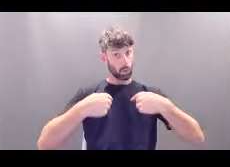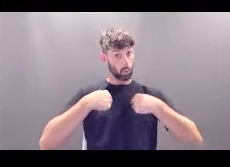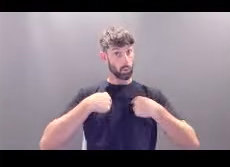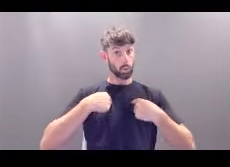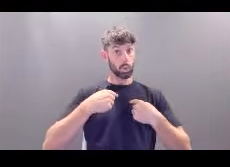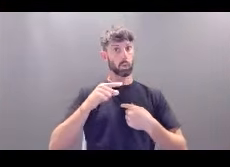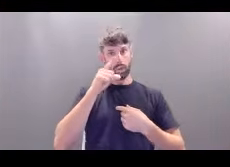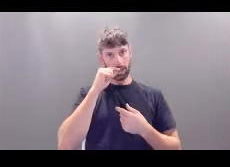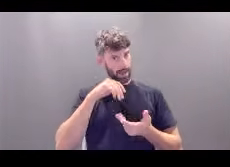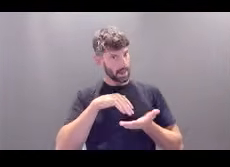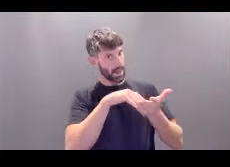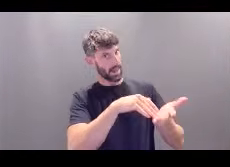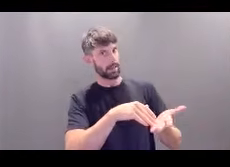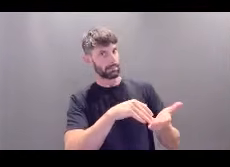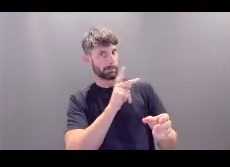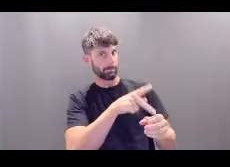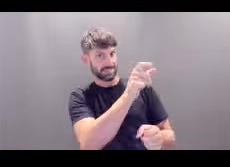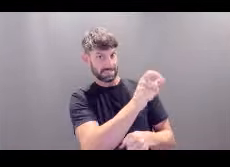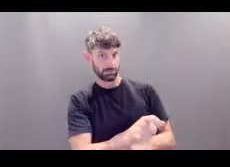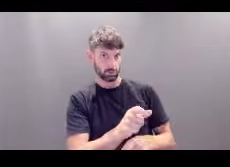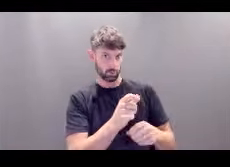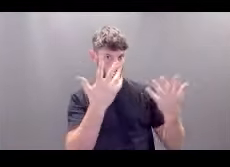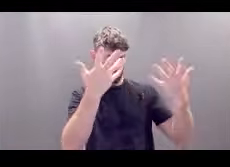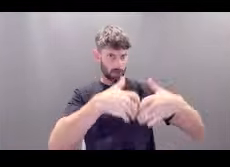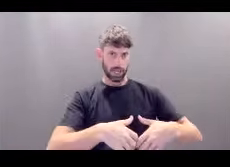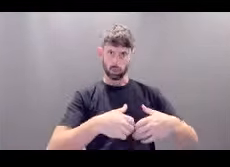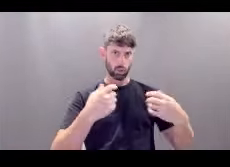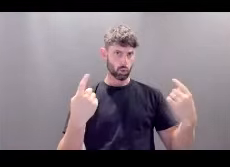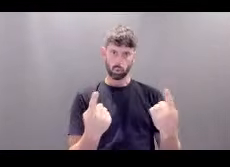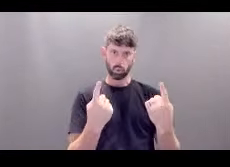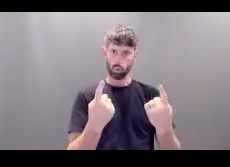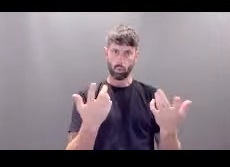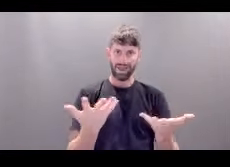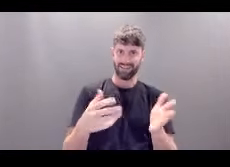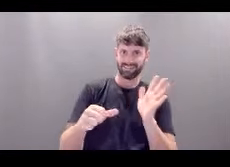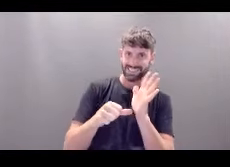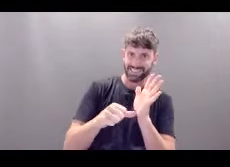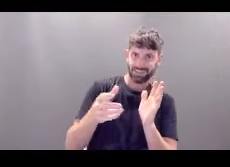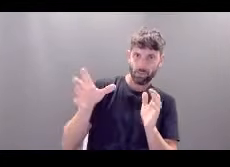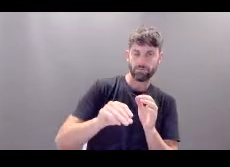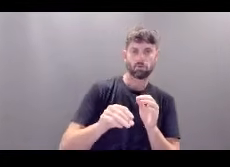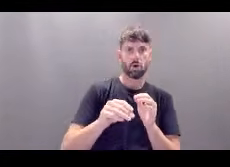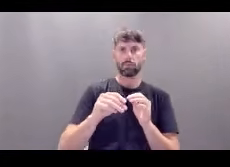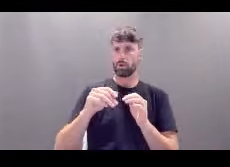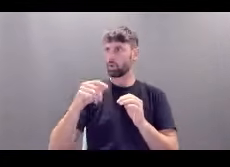fund or provide equipment, and find out how to get it from the right provider or scheme.